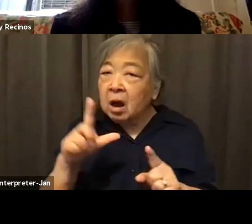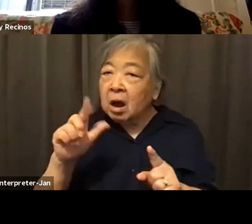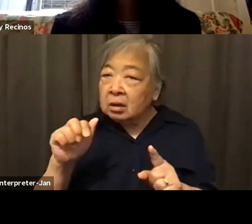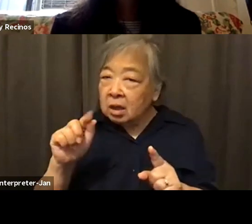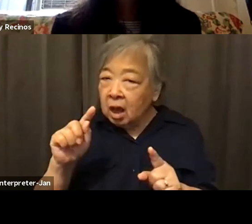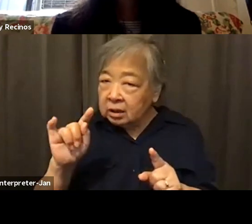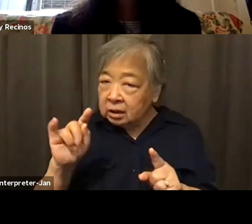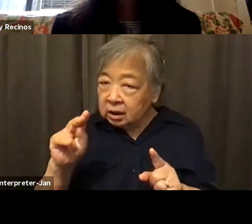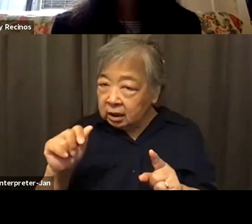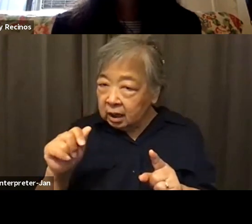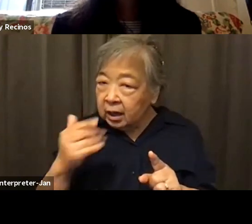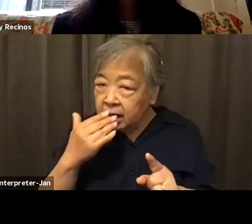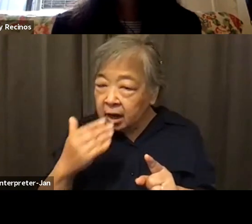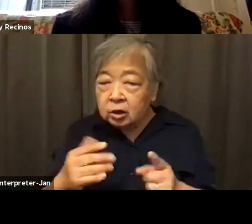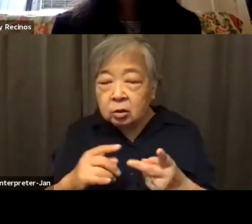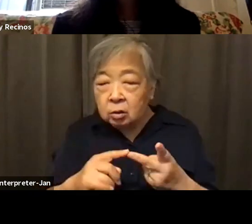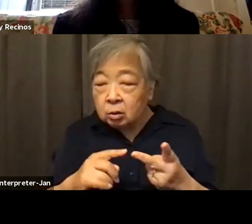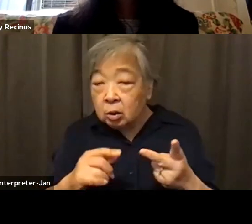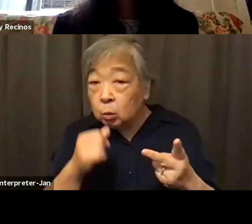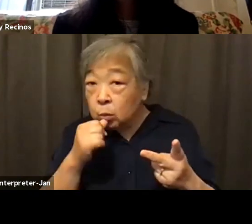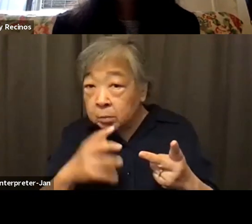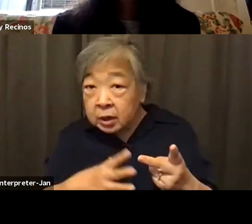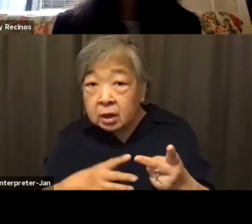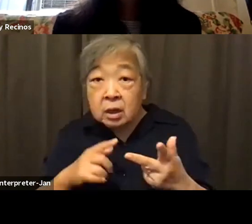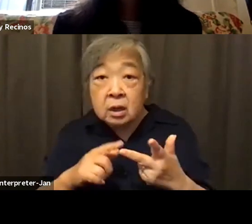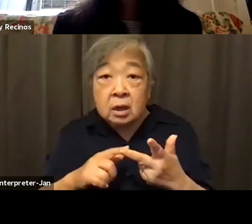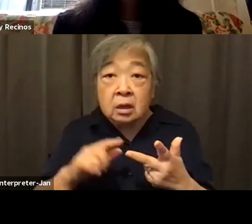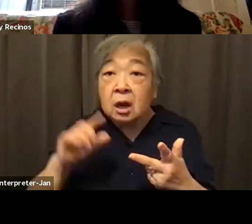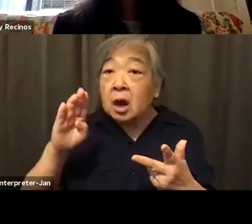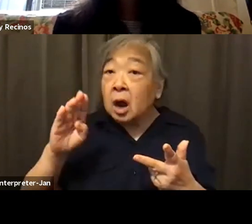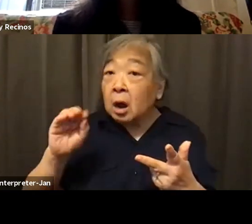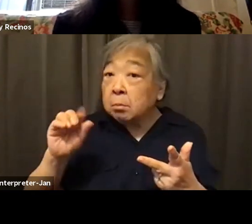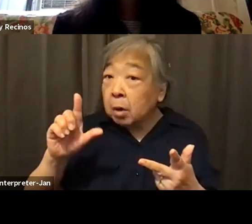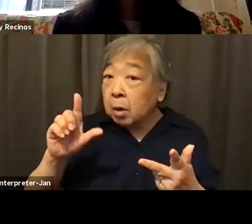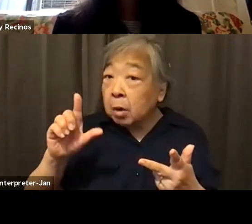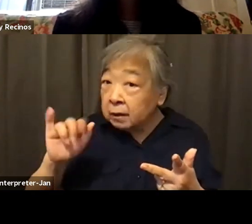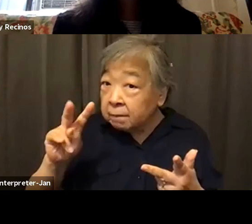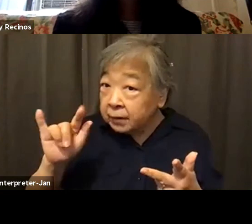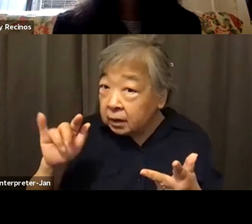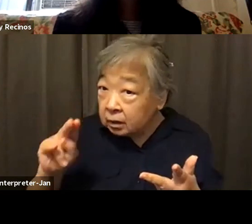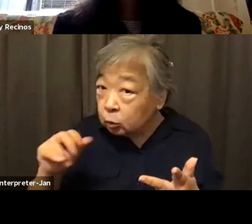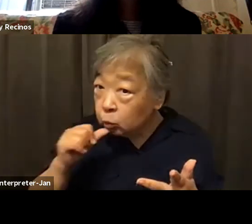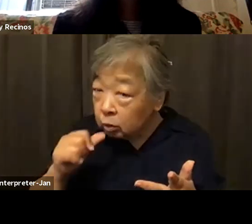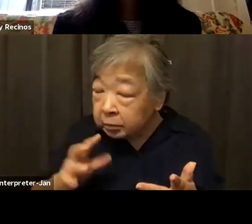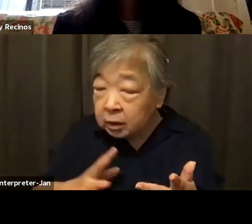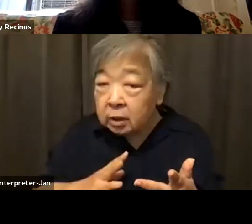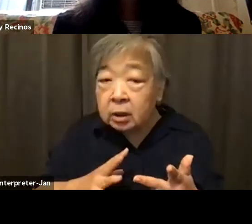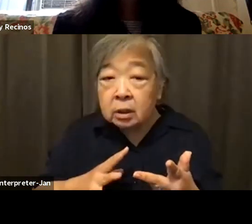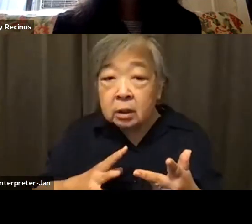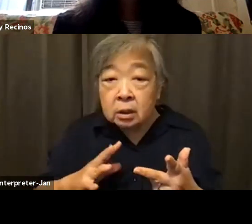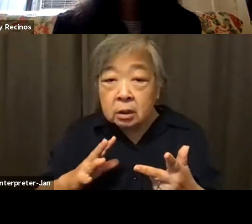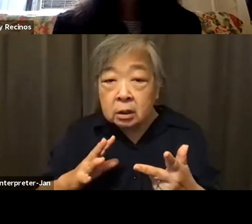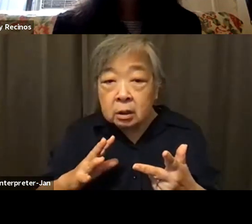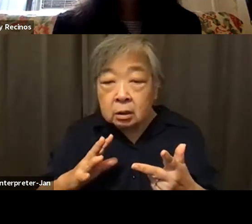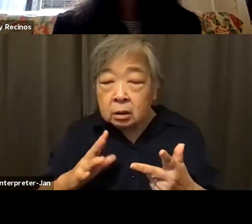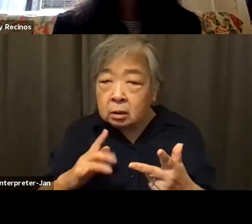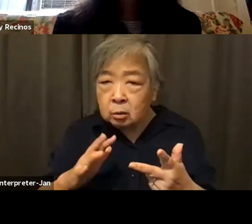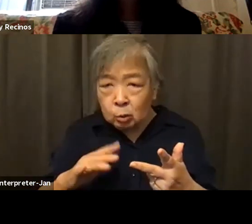Being a woman, being a Bolivian woman says Sara at Kent State. Thank you so much for participating.